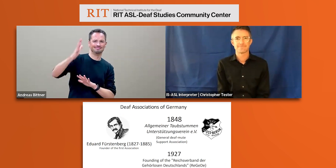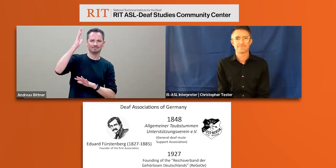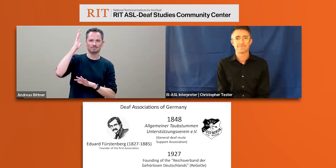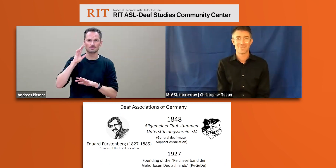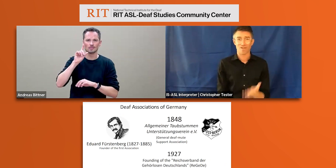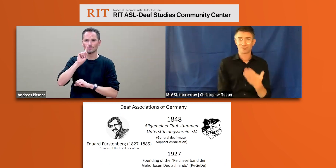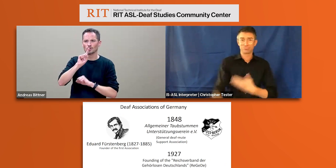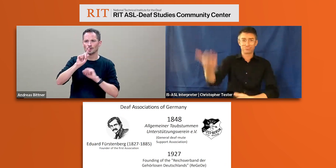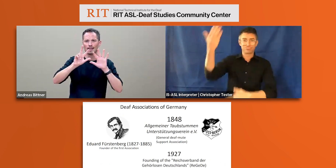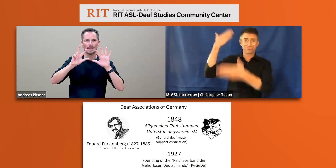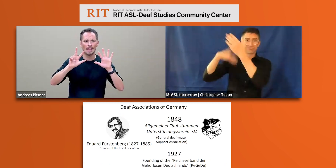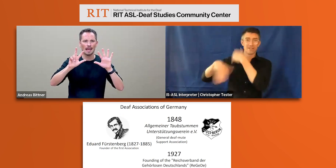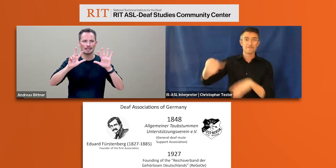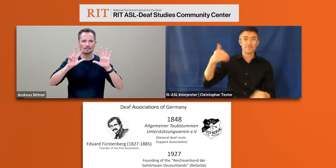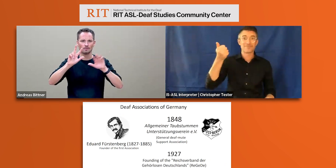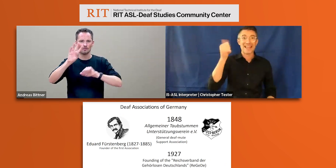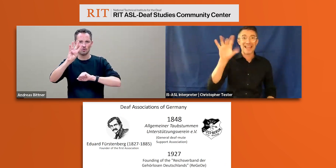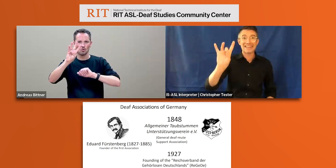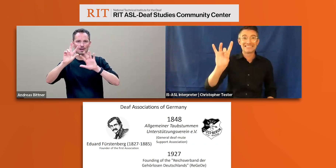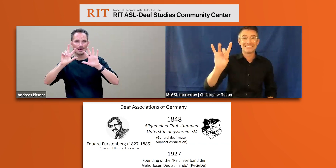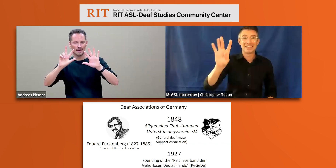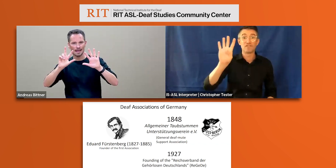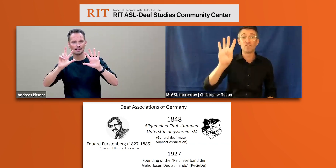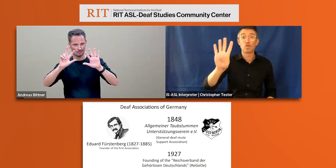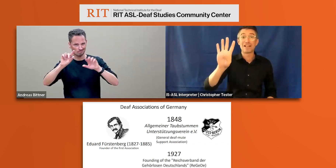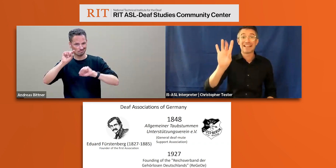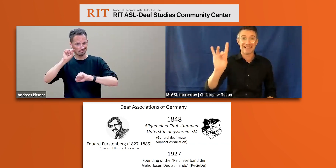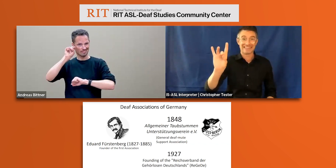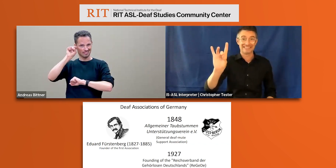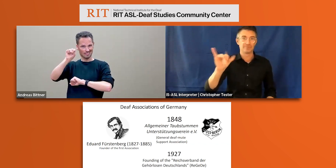as you see on the screen.